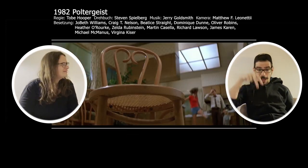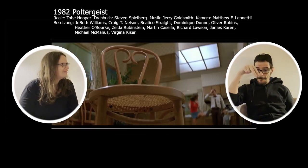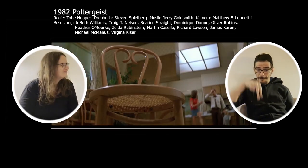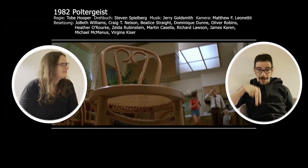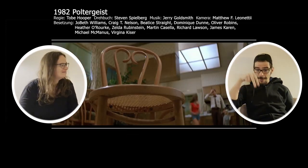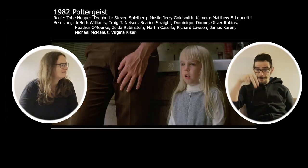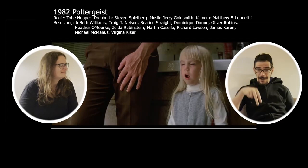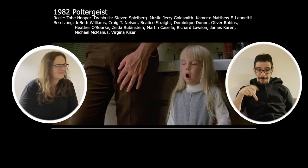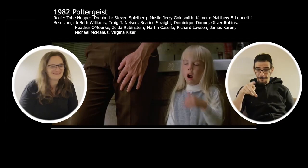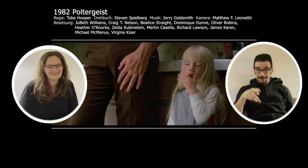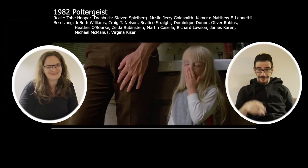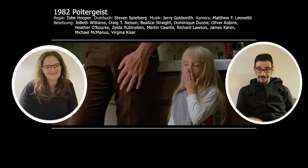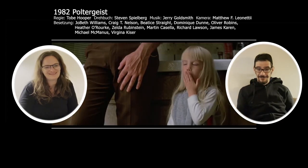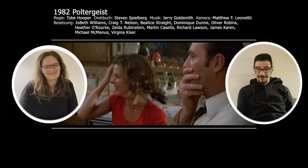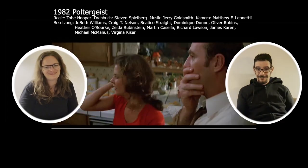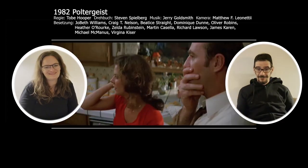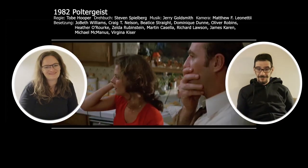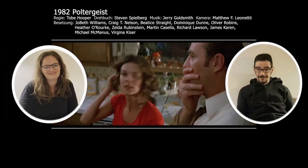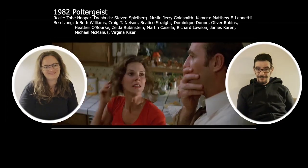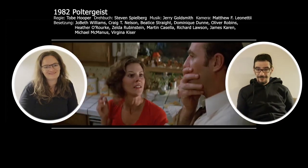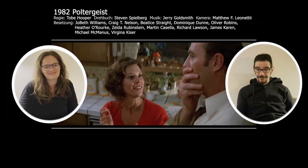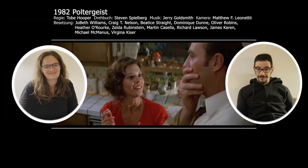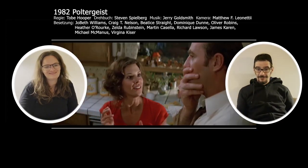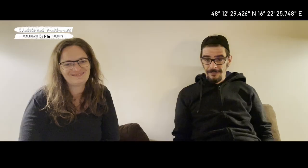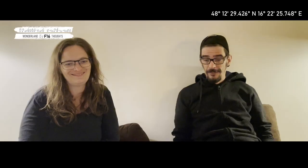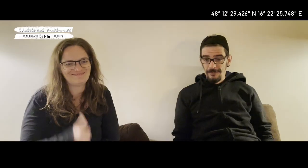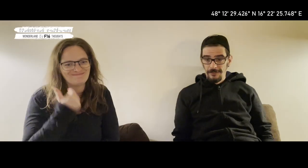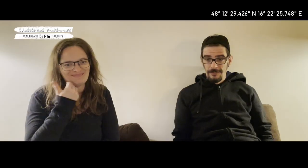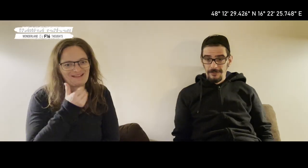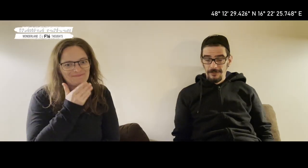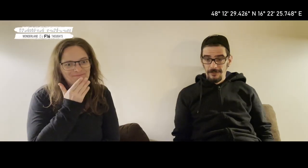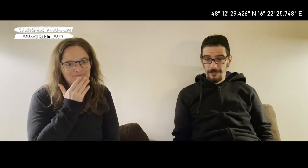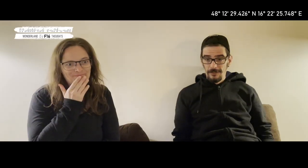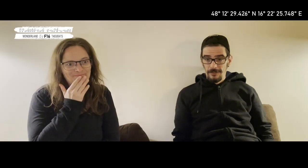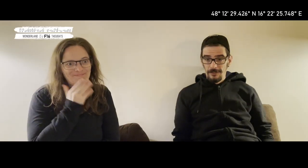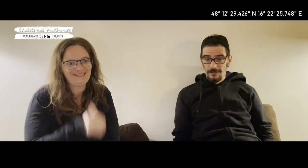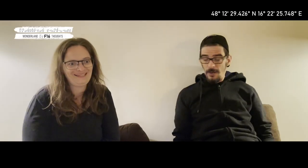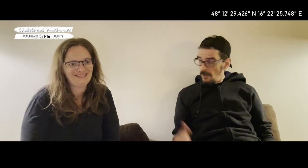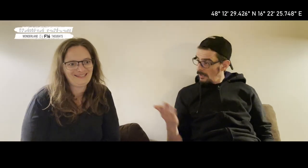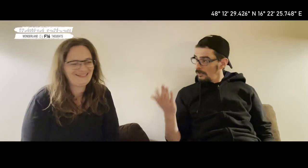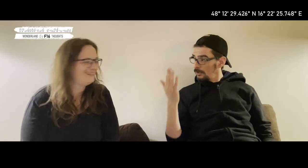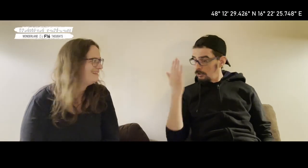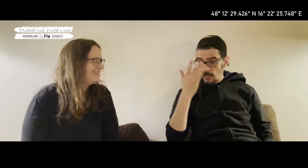She is absolutely thrilled. The man feels uncomfortable in this situation.